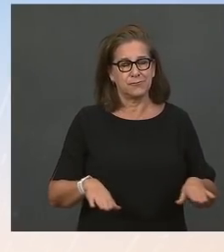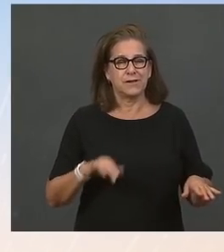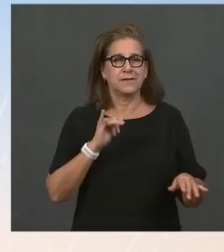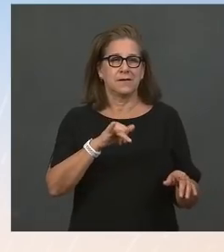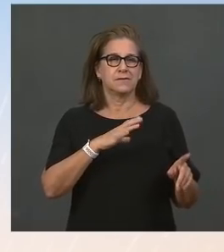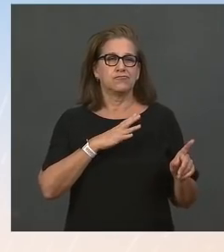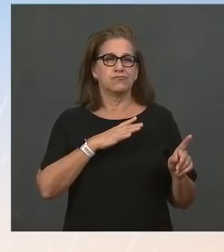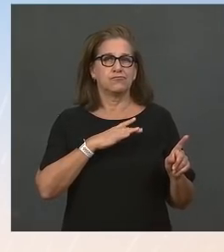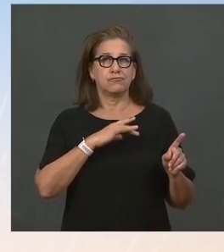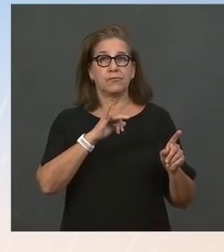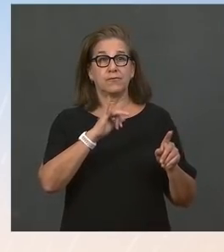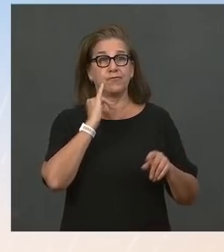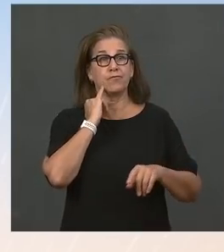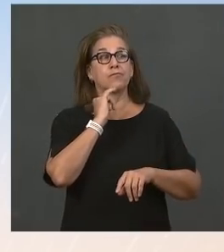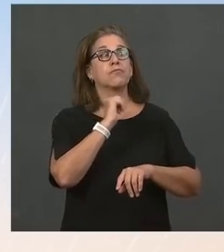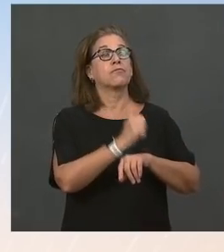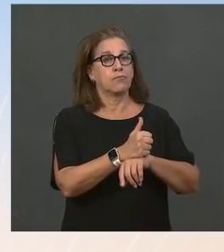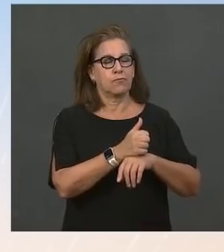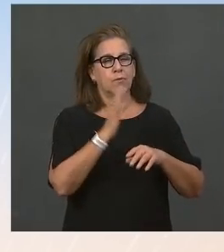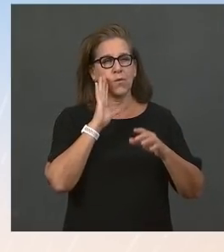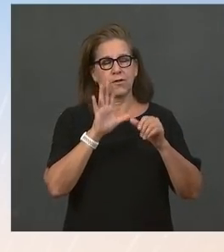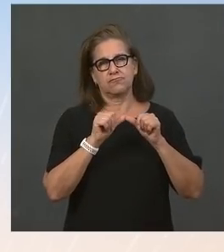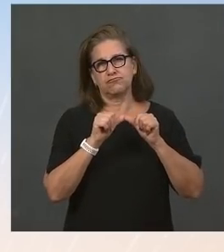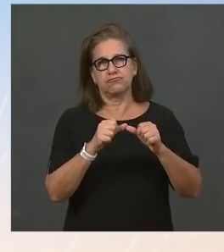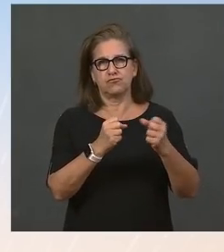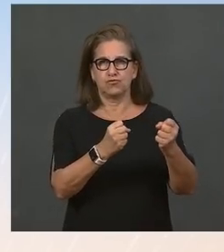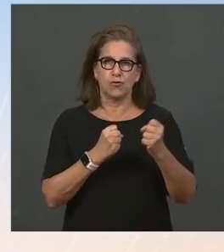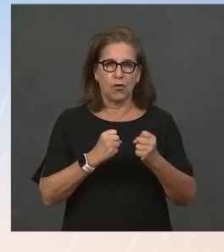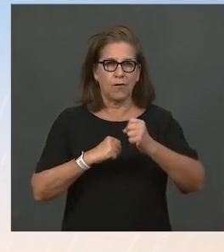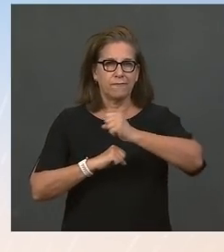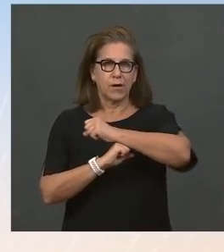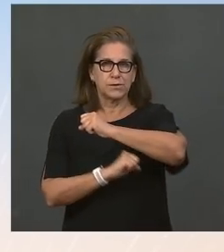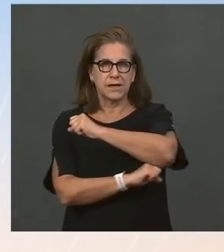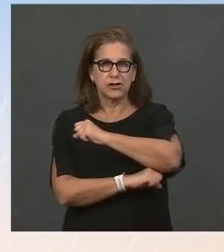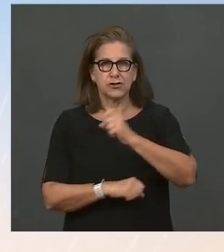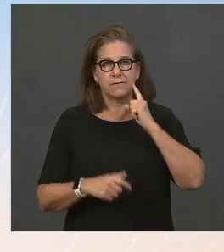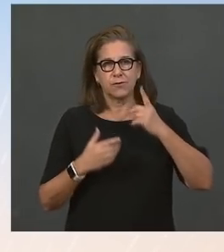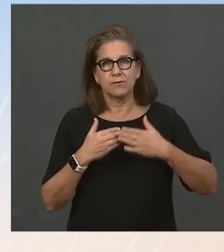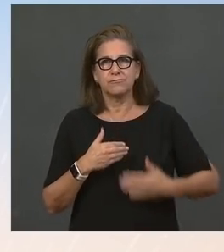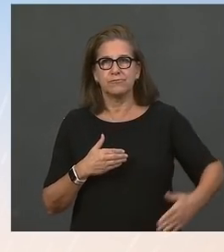during his administration as well. Go ahead. The Press: Thanks, Jen. The President was pretty clear last night